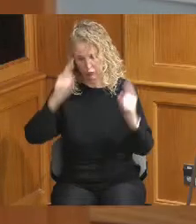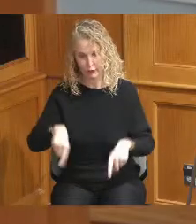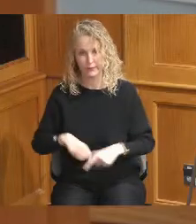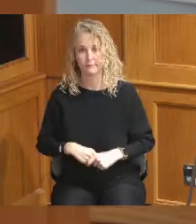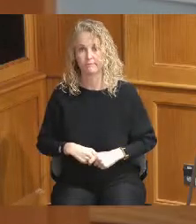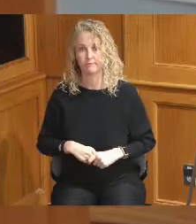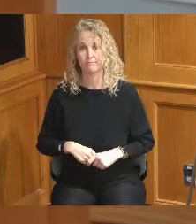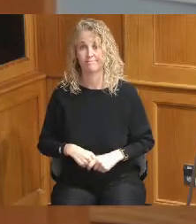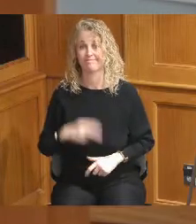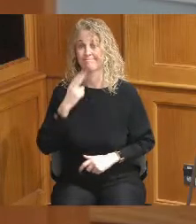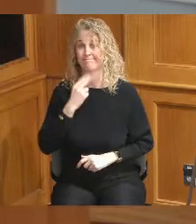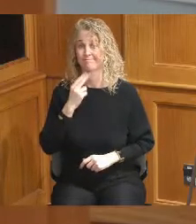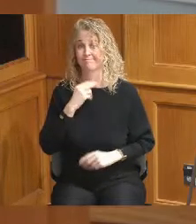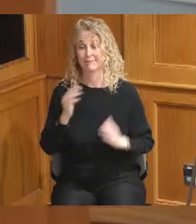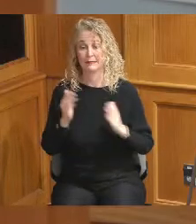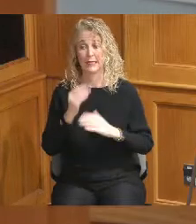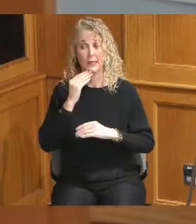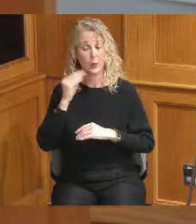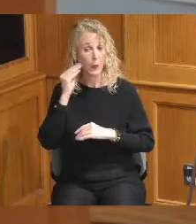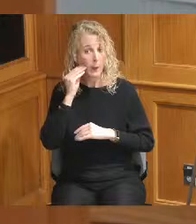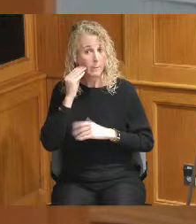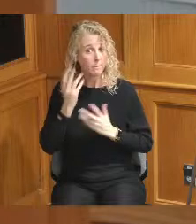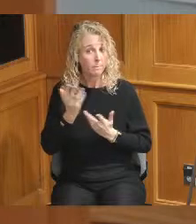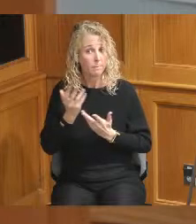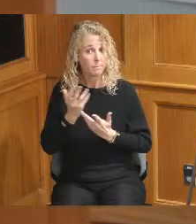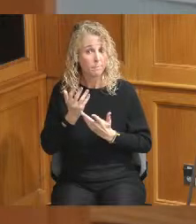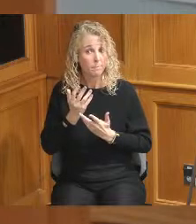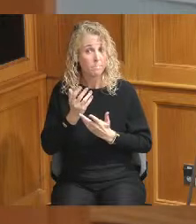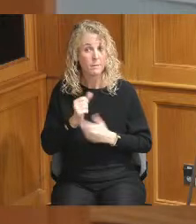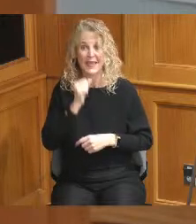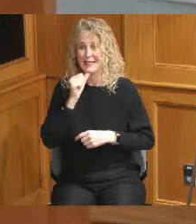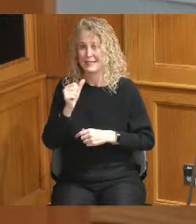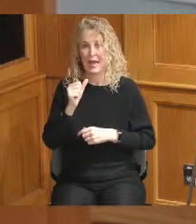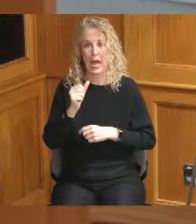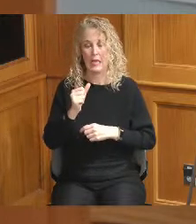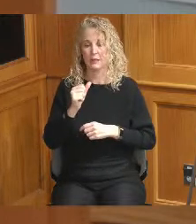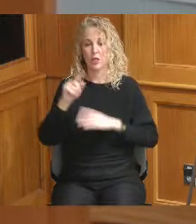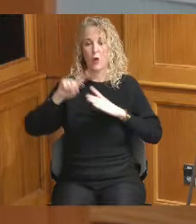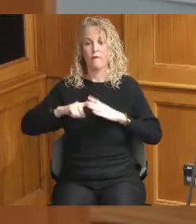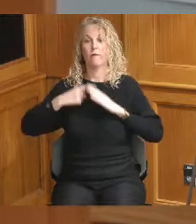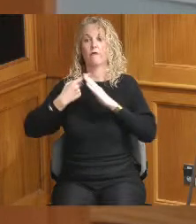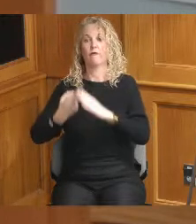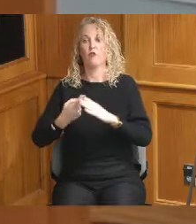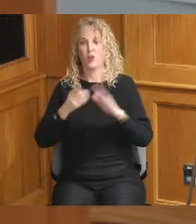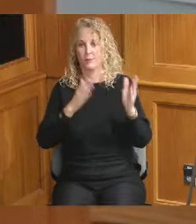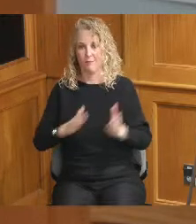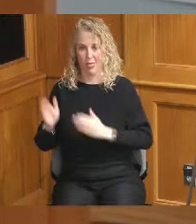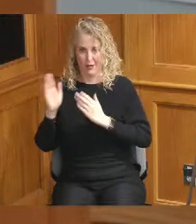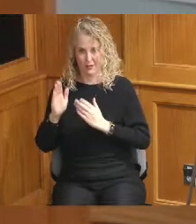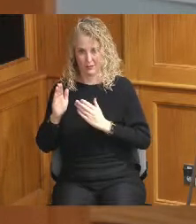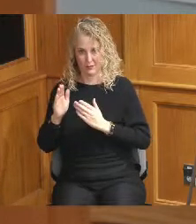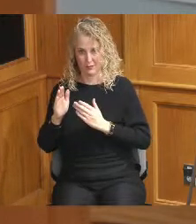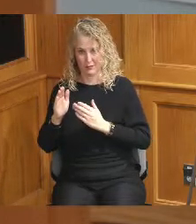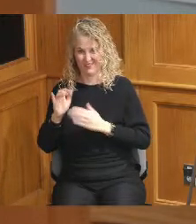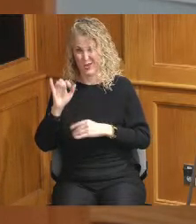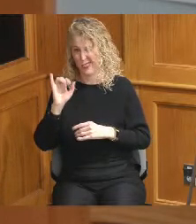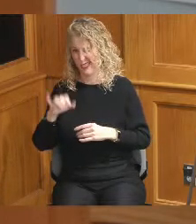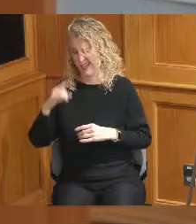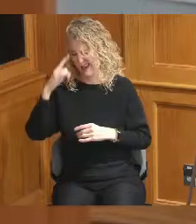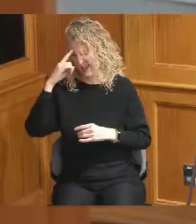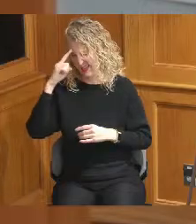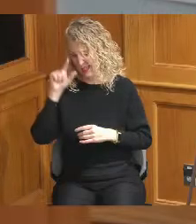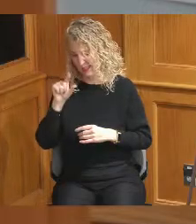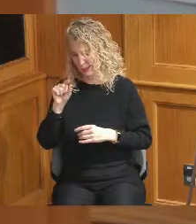tiny hommes was not part of the original focus of this program so this was at the end of 2024